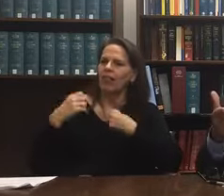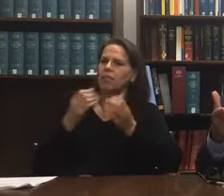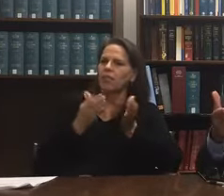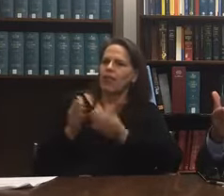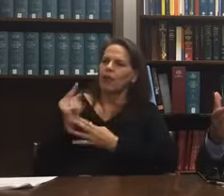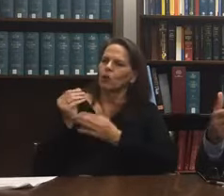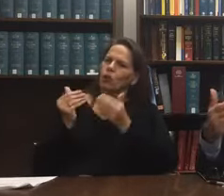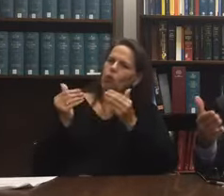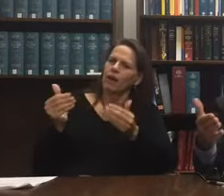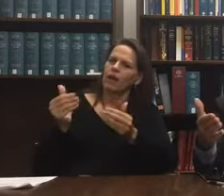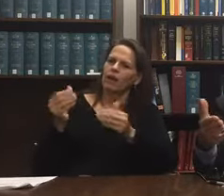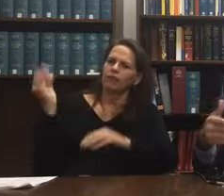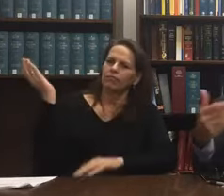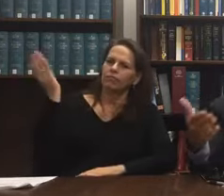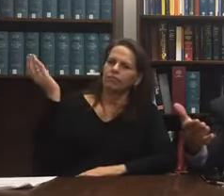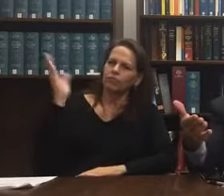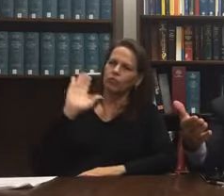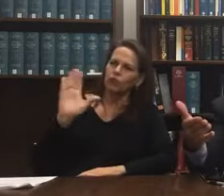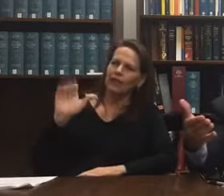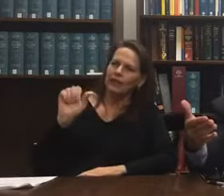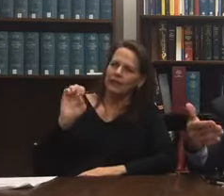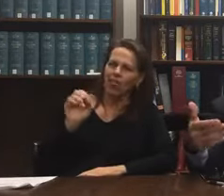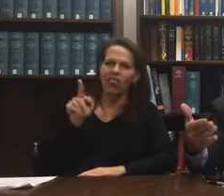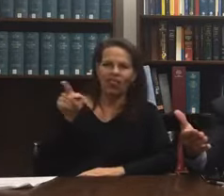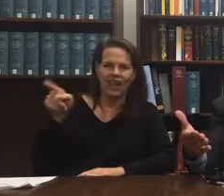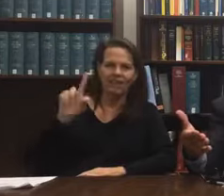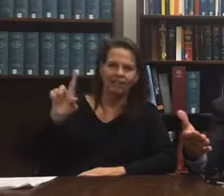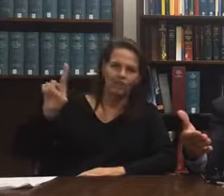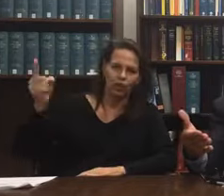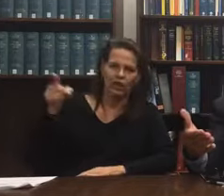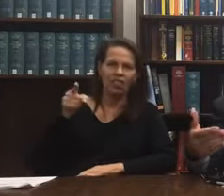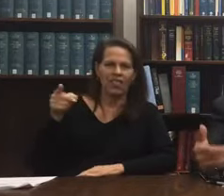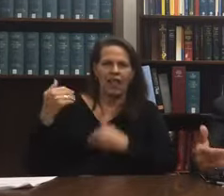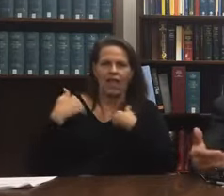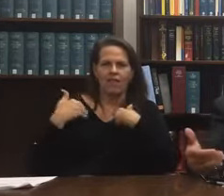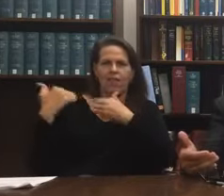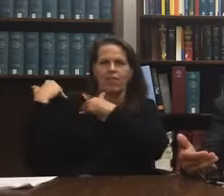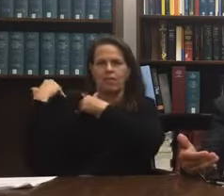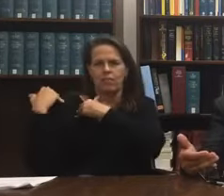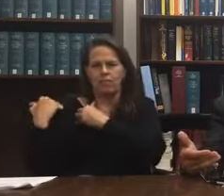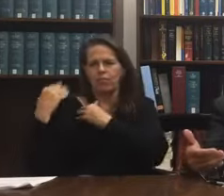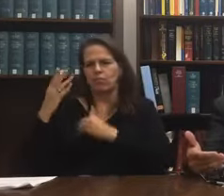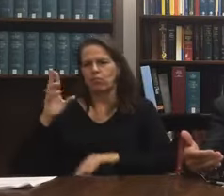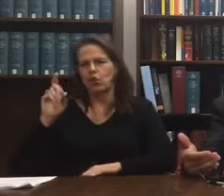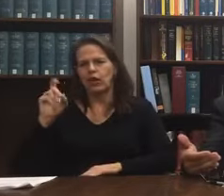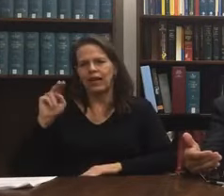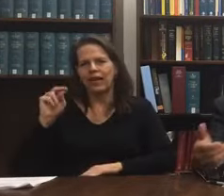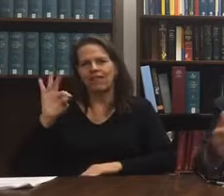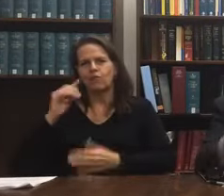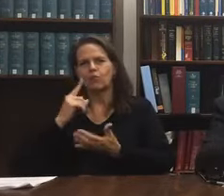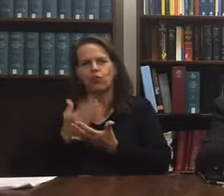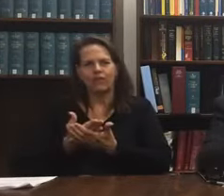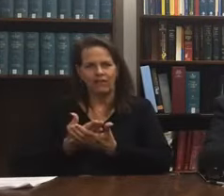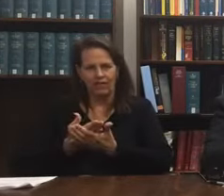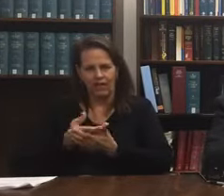case now they go first because as we talked about earlier they carry the burden of proof they have to prove they were right they go first